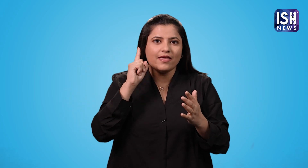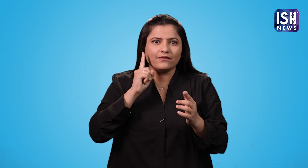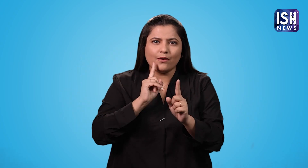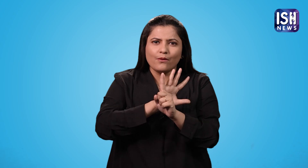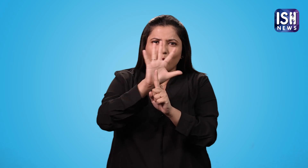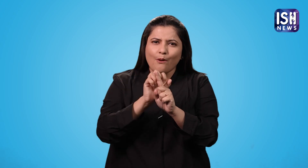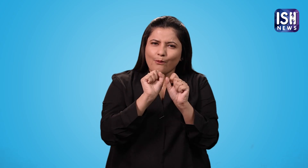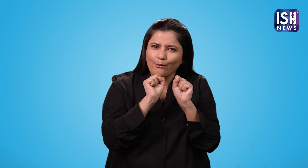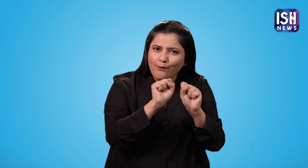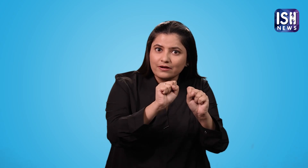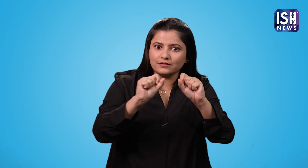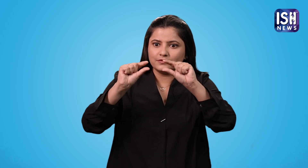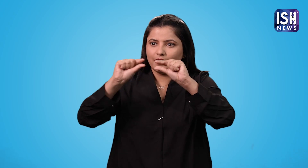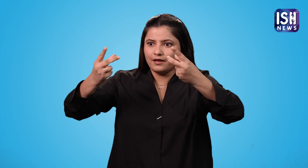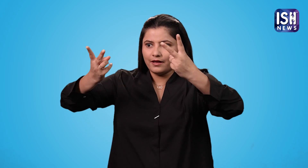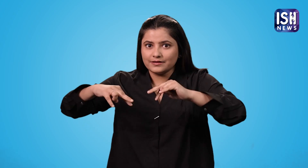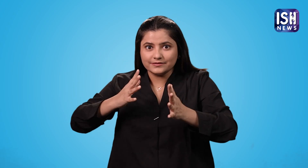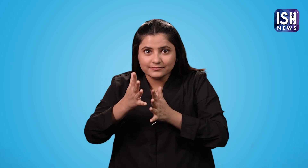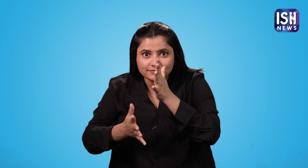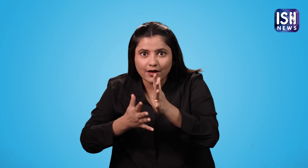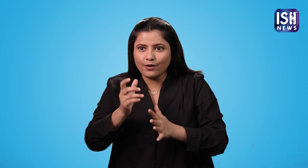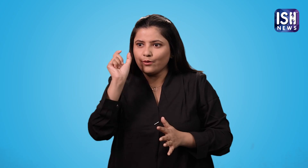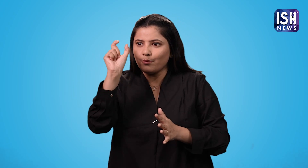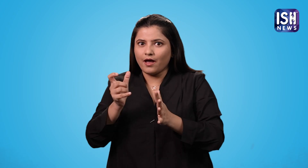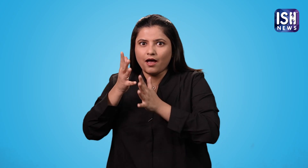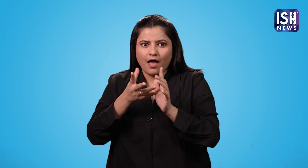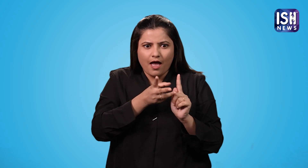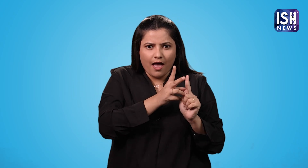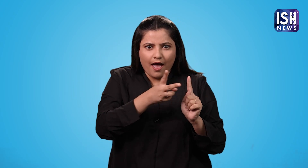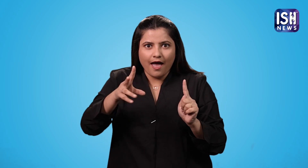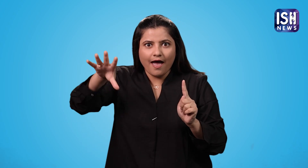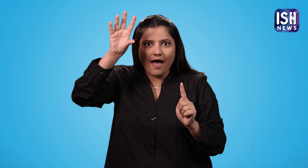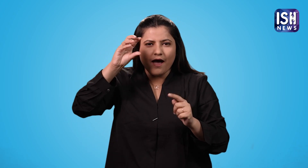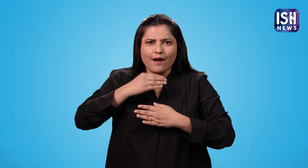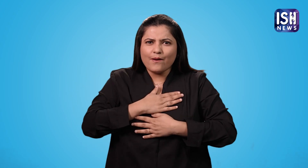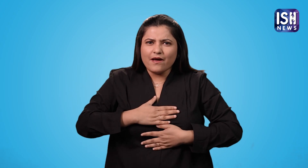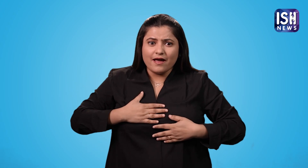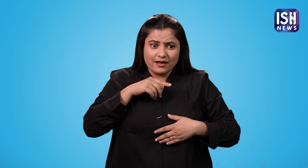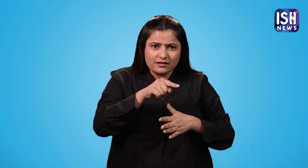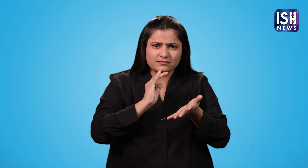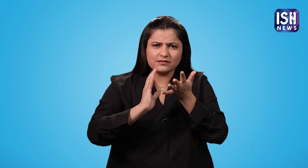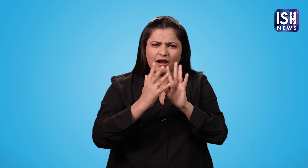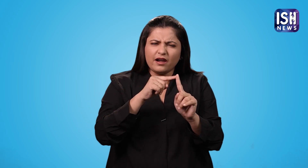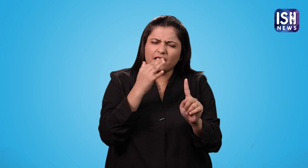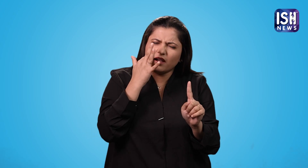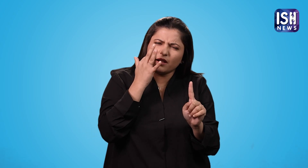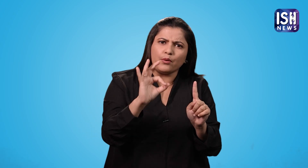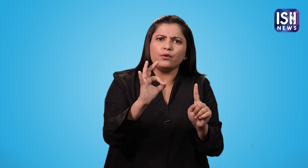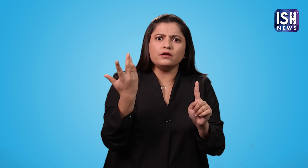as they enjoyed learning Deaf culture and can sign sentences and words in ISL. Sign language is important.